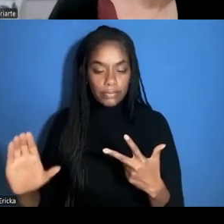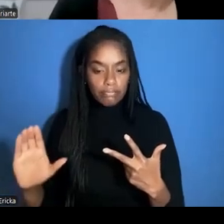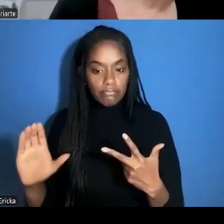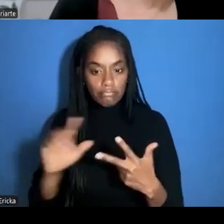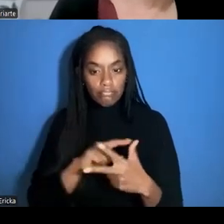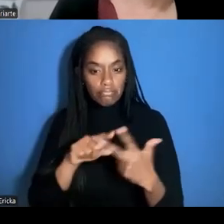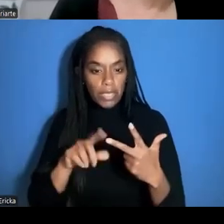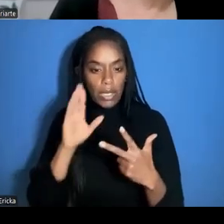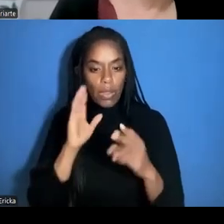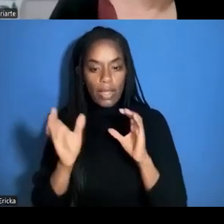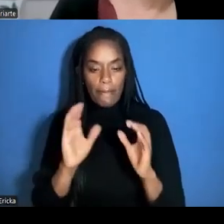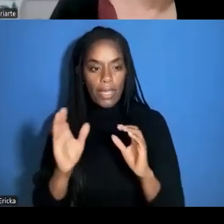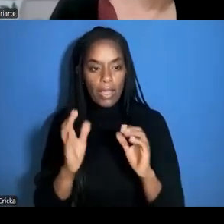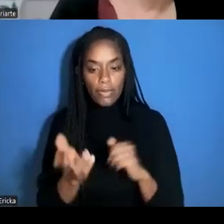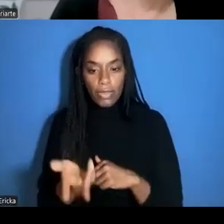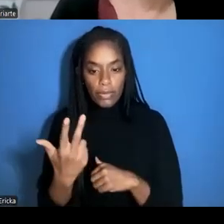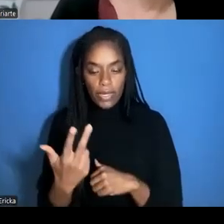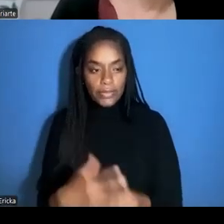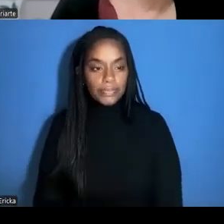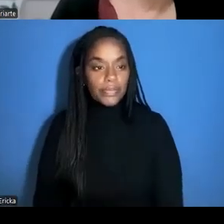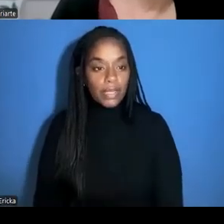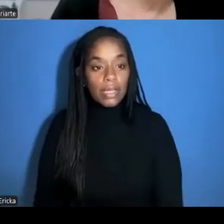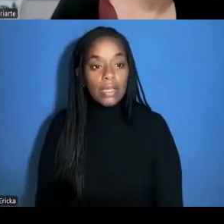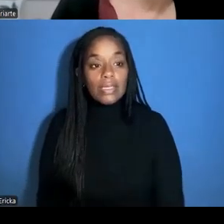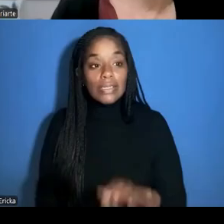So sample certification of disability letter